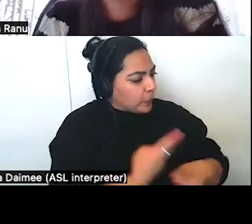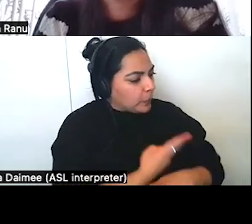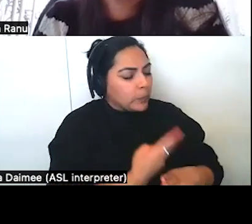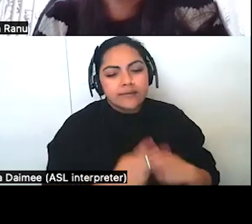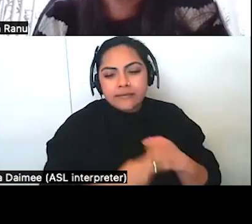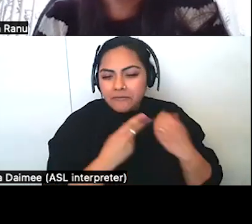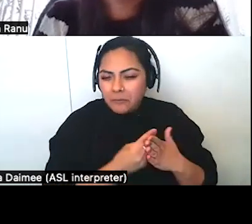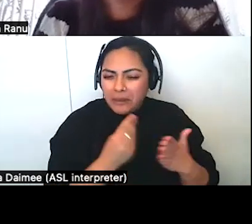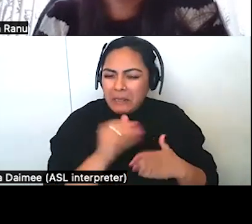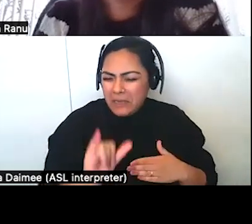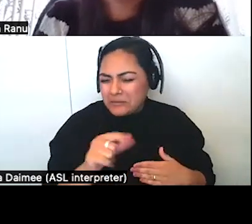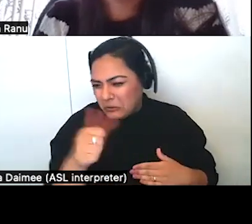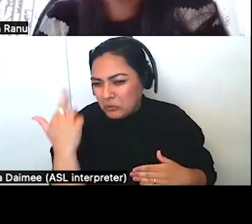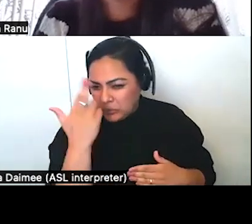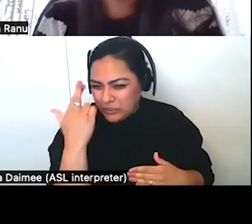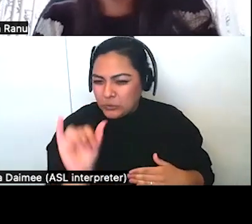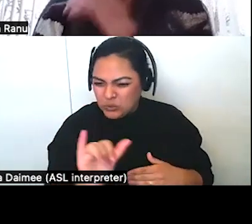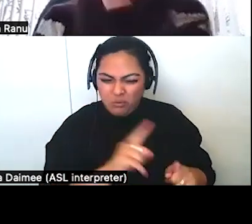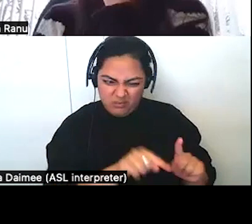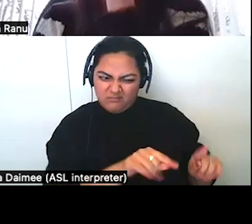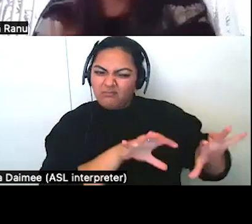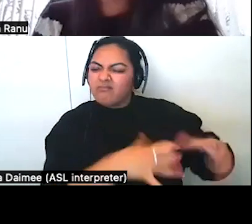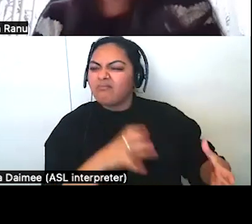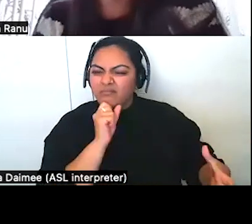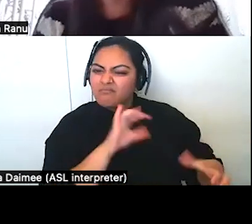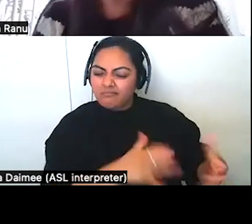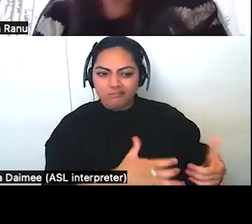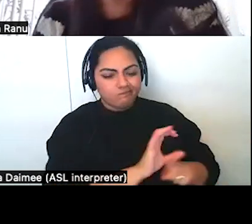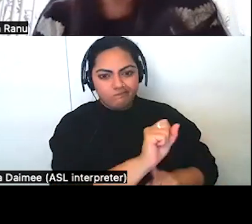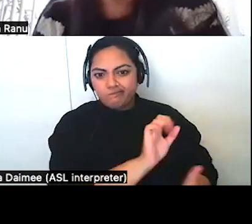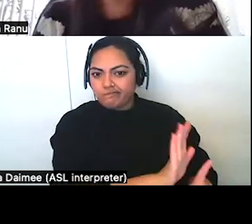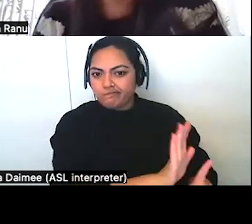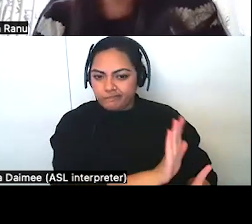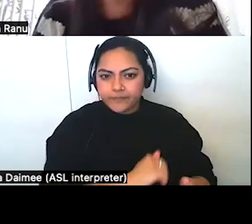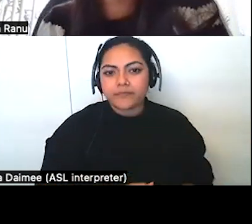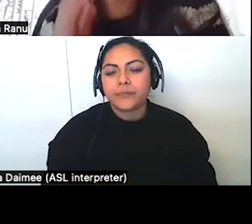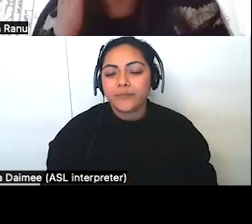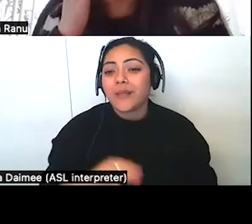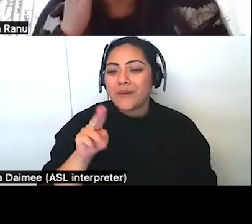I have the great privilege of talking to you all about one of the weirder trends we've noticed in